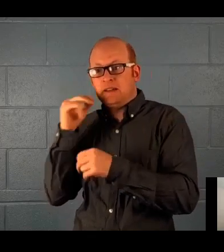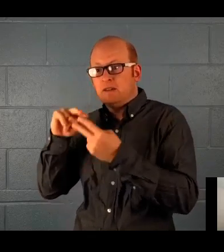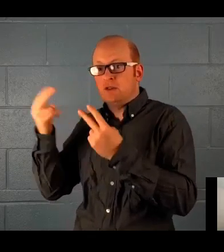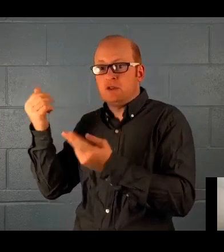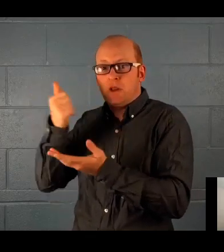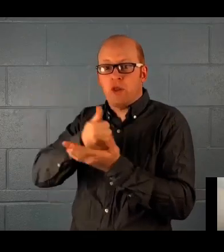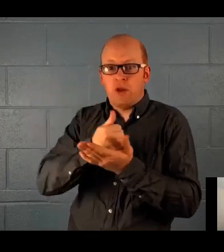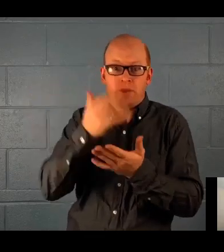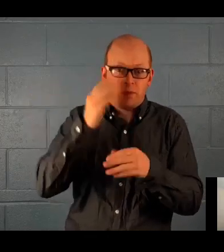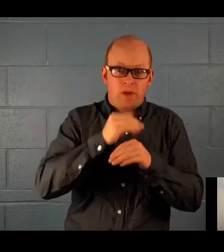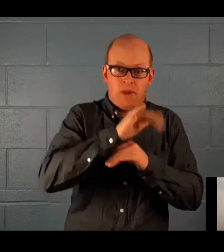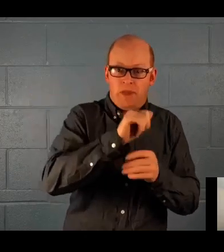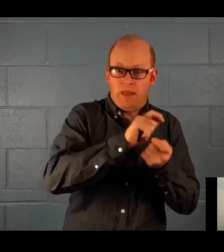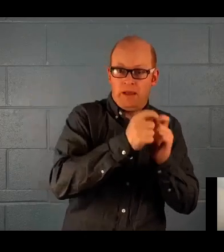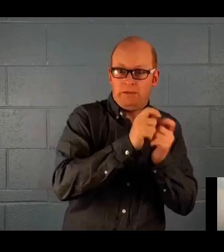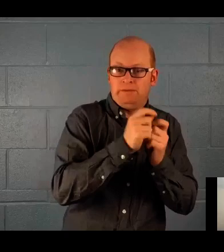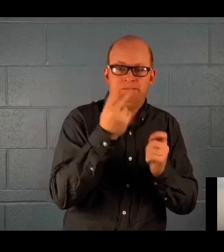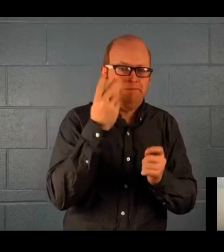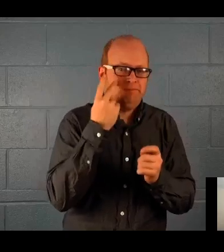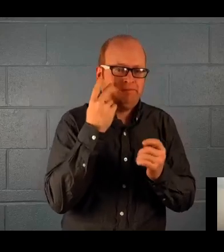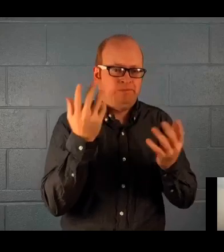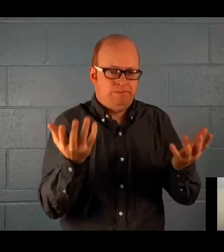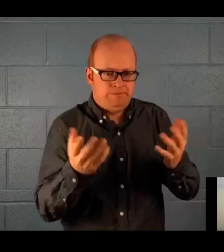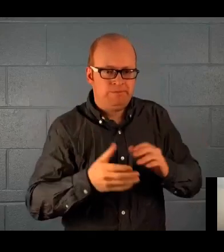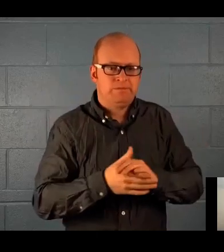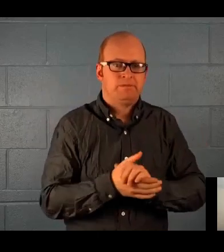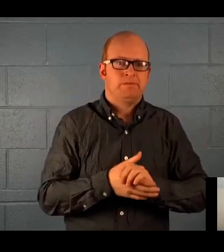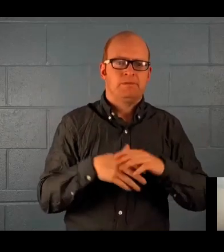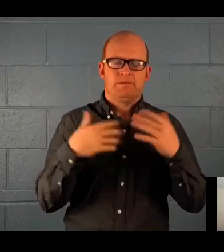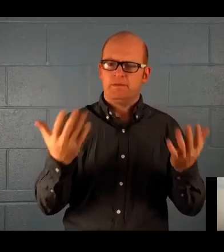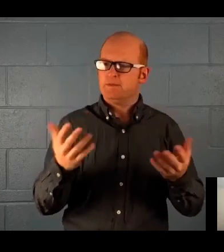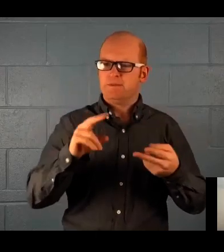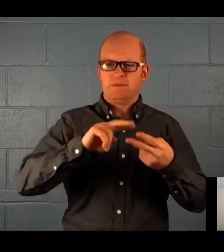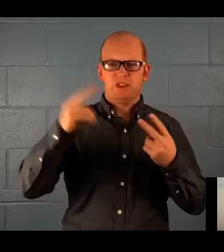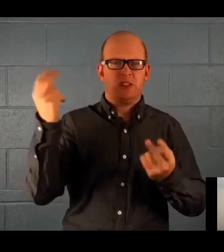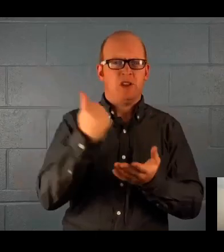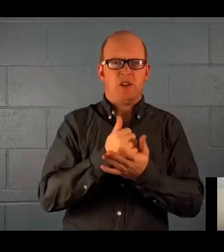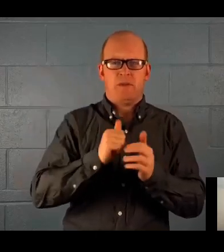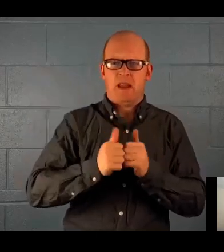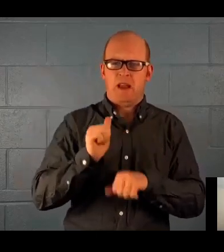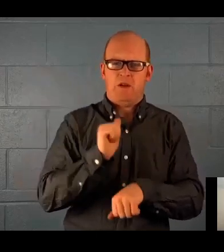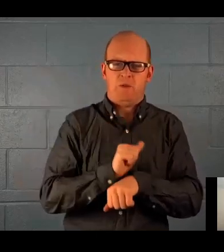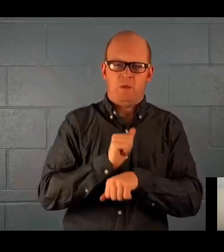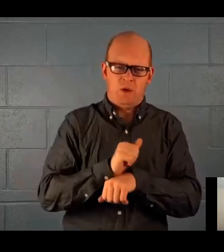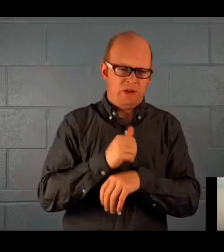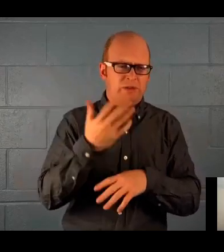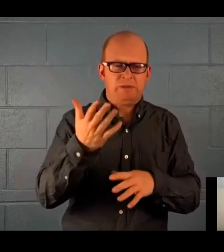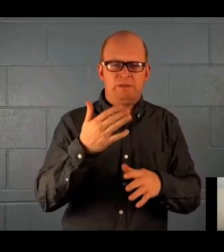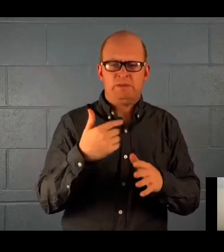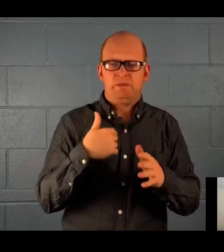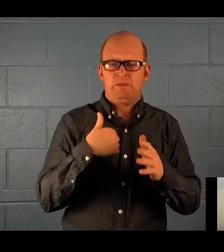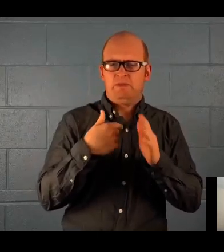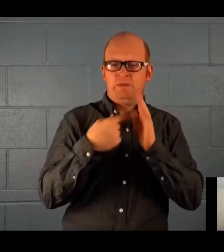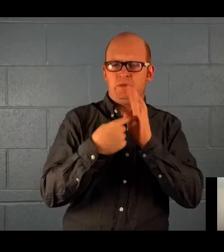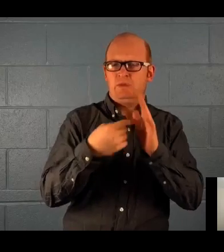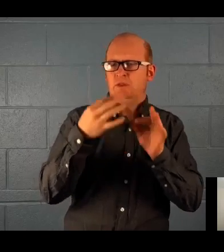to be used in testing gene therapies for this disease. So how does gene therapy work.